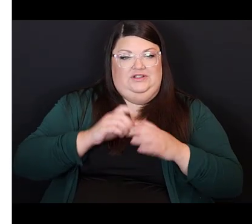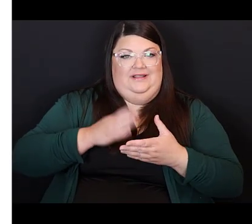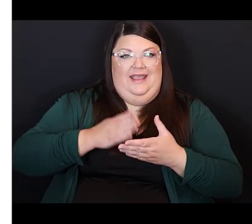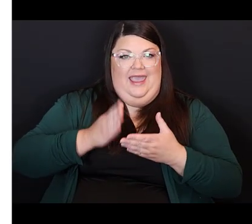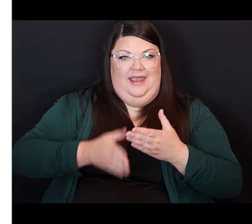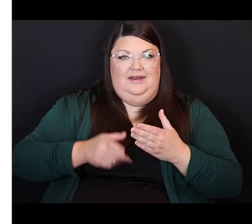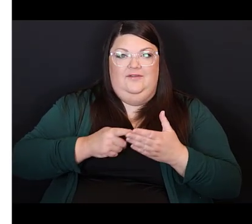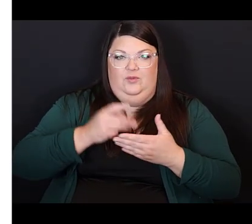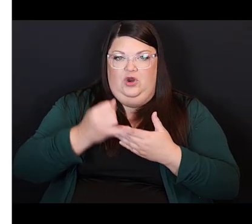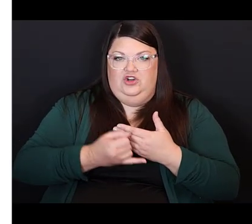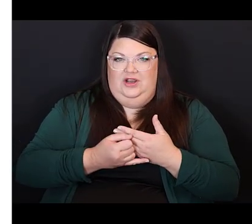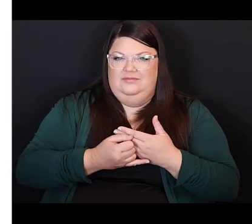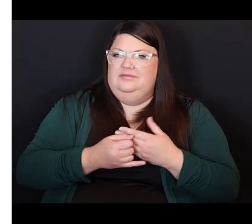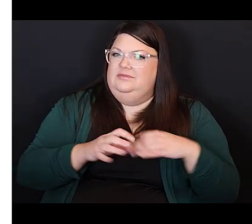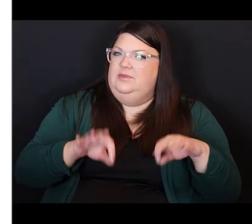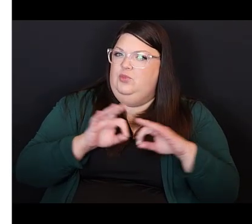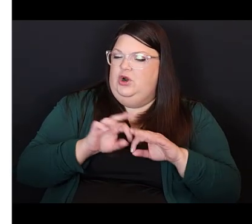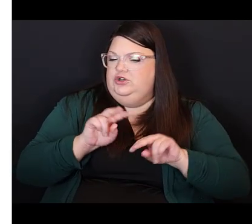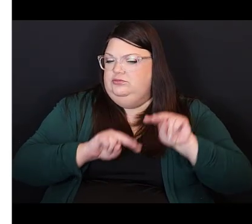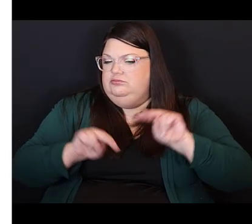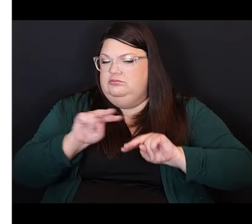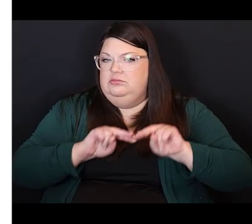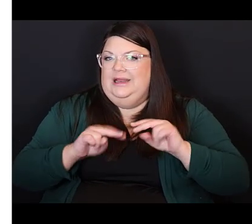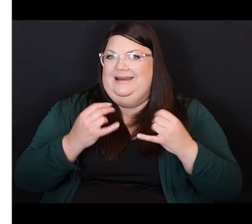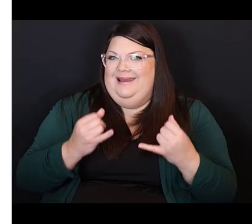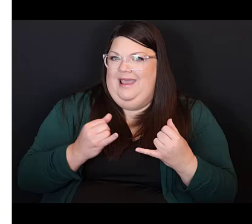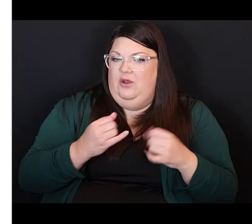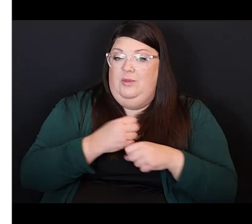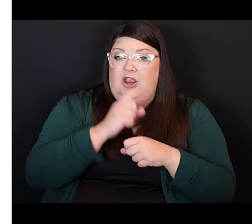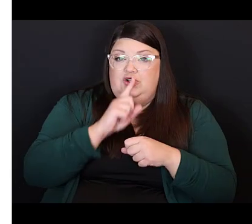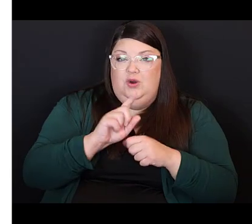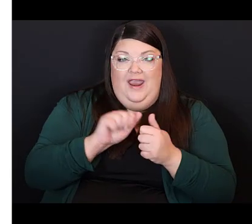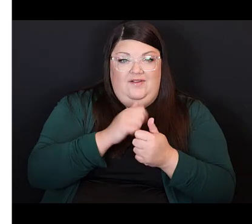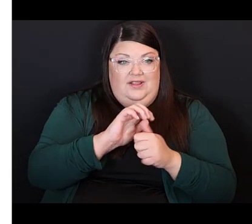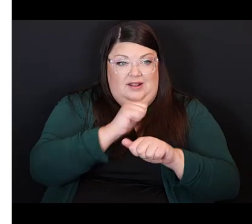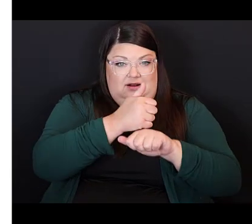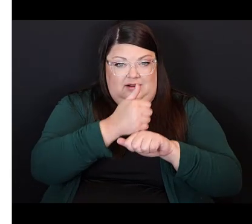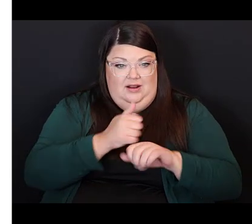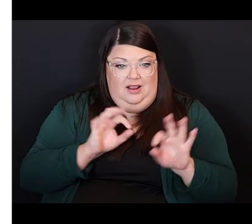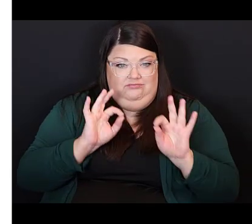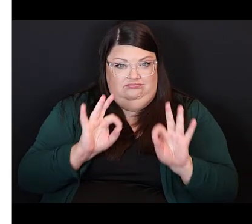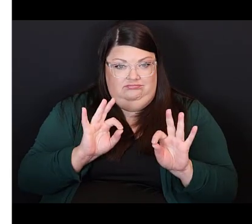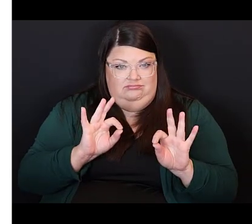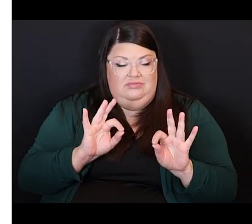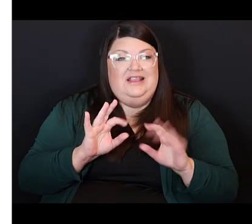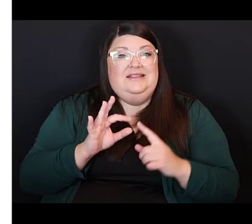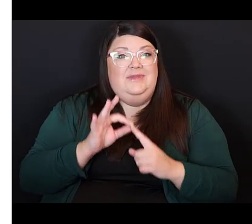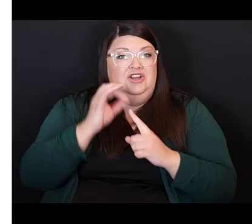and the project. It’s worth reviewing now to make sure the pieces are in place, particularly